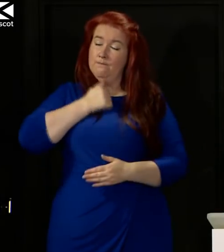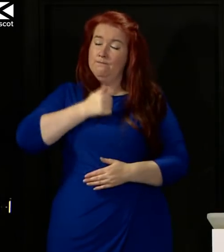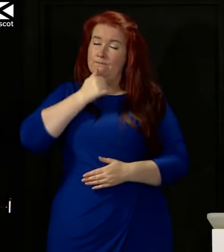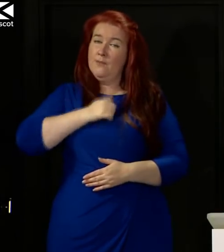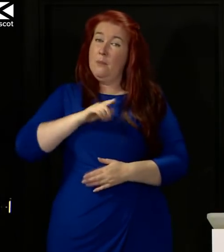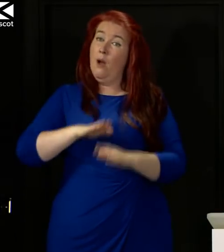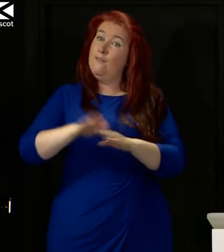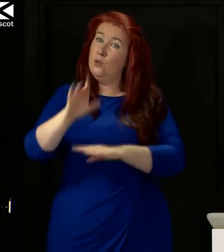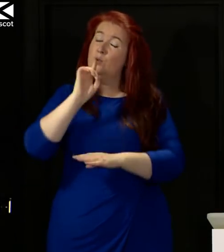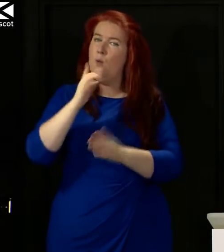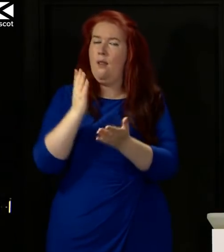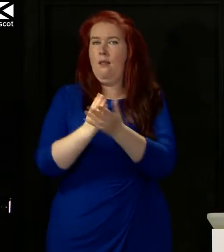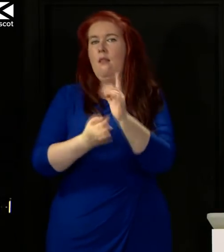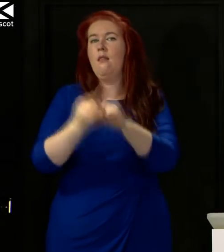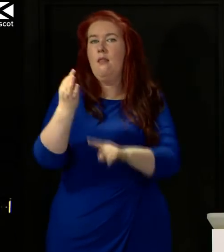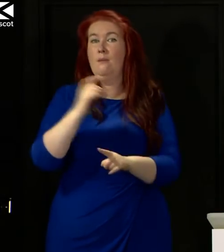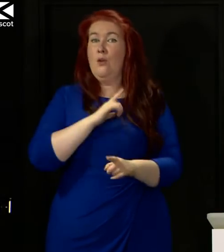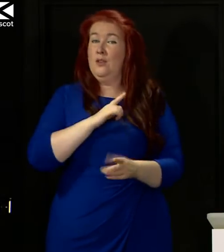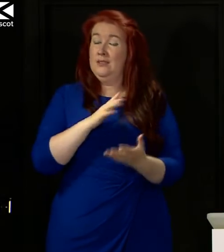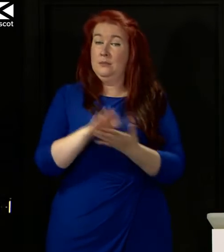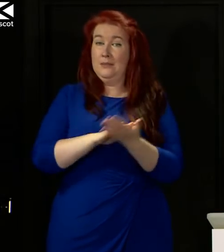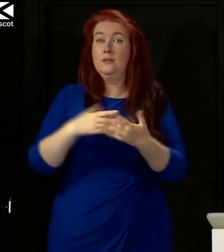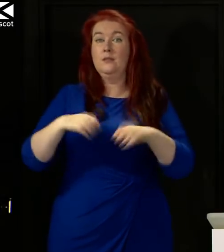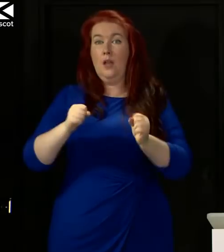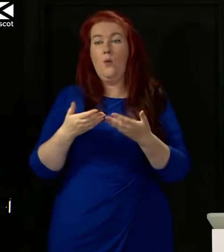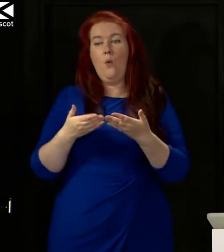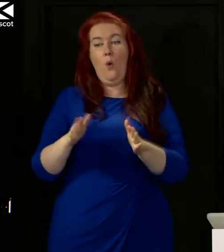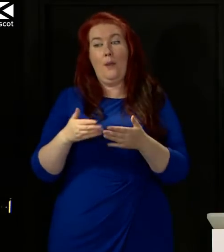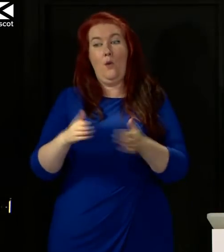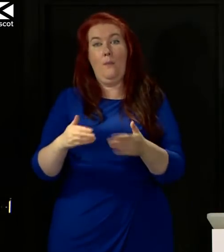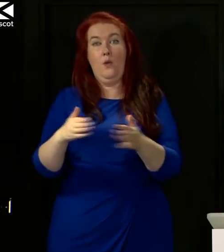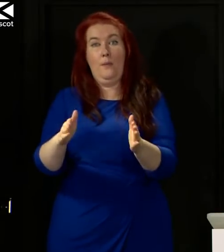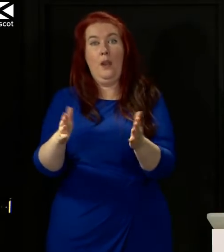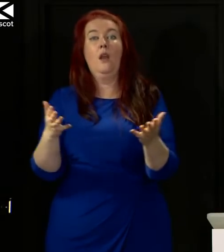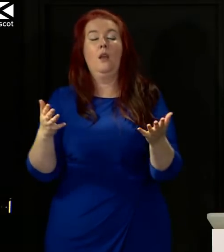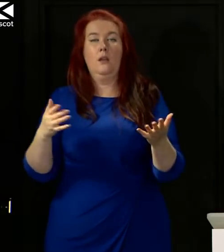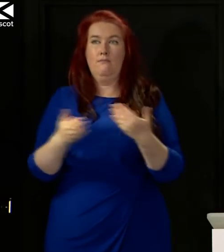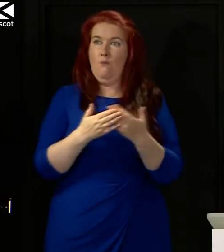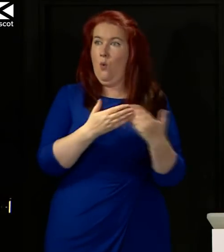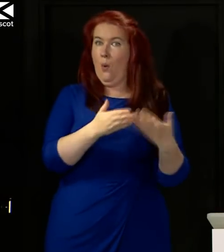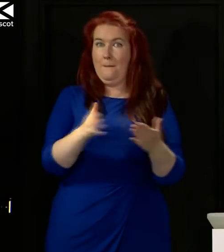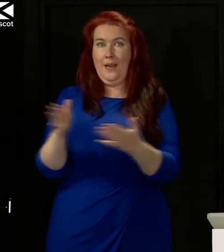it does mean as we do start to lift more of these measures, we can restore more normality